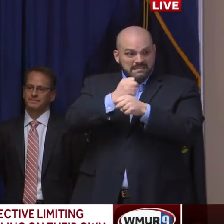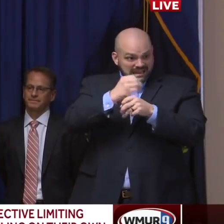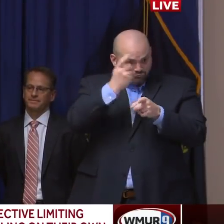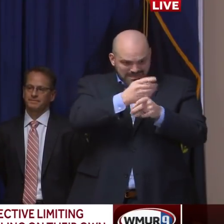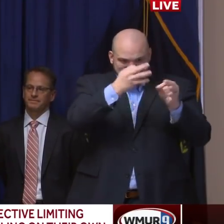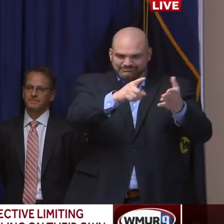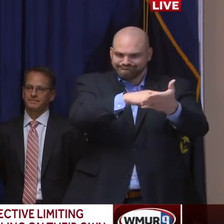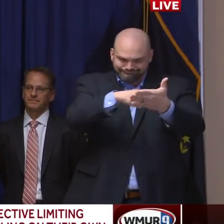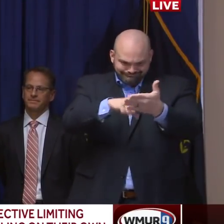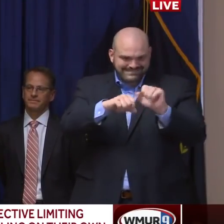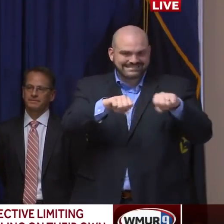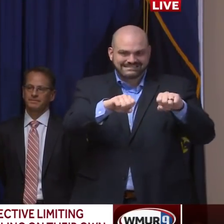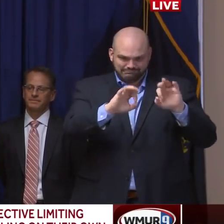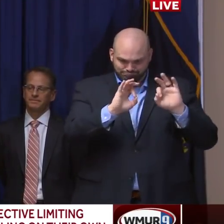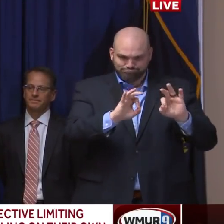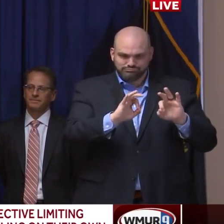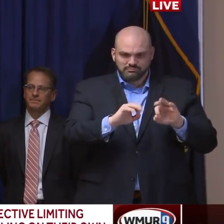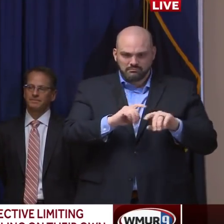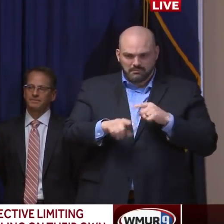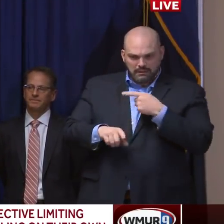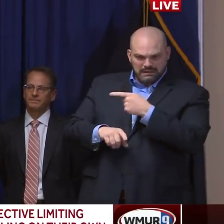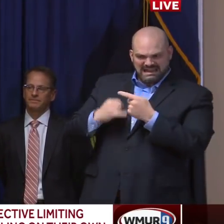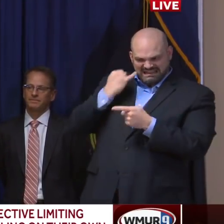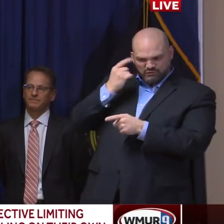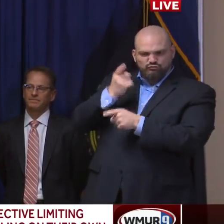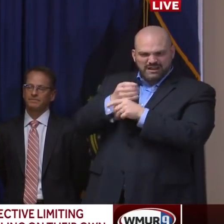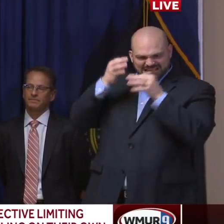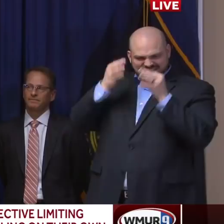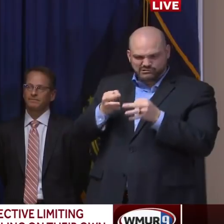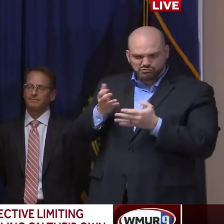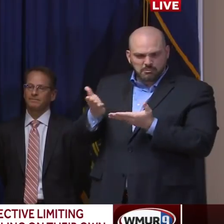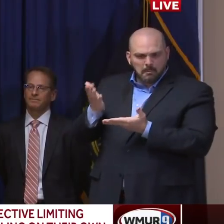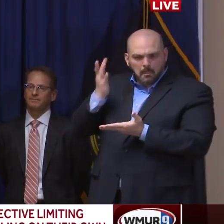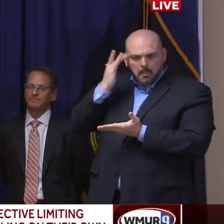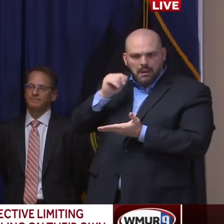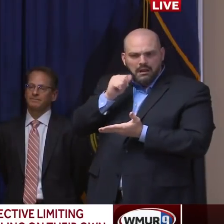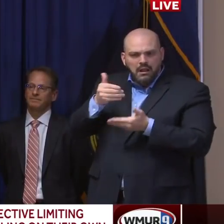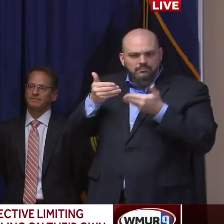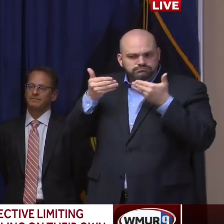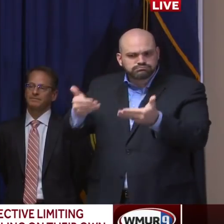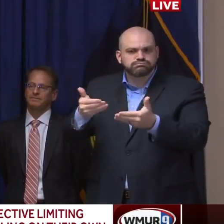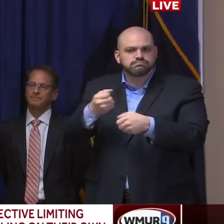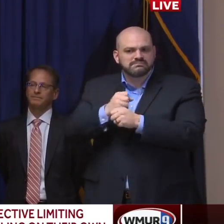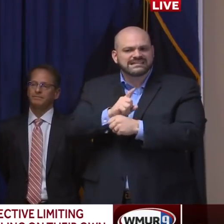I’M SORRY? YOU ARE SAYING PEOPLE ARE MAKING THE RIGHT DECISION NOT HAVING THESE EVENTS.